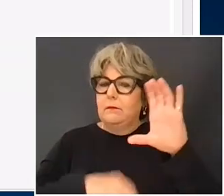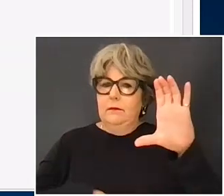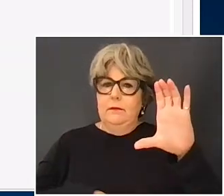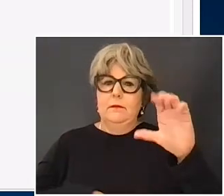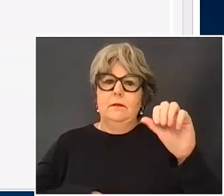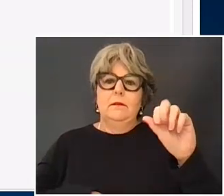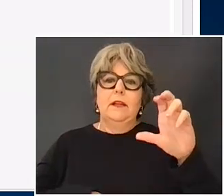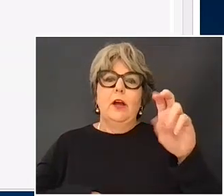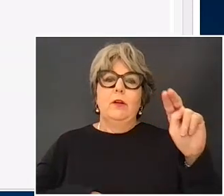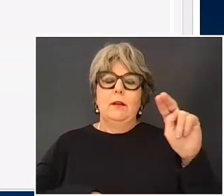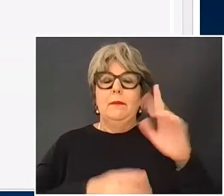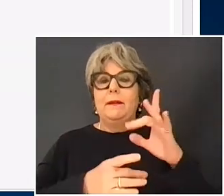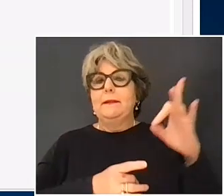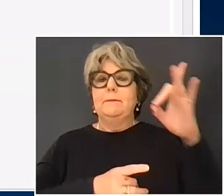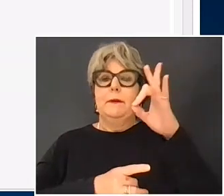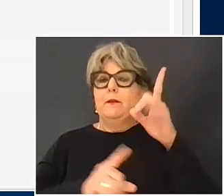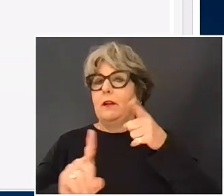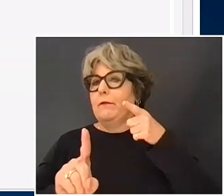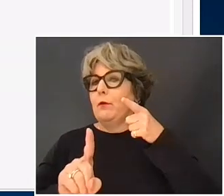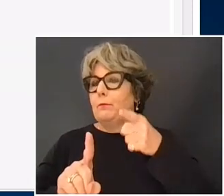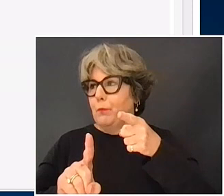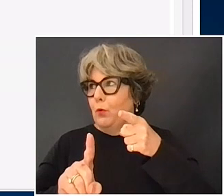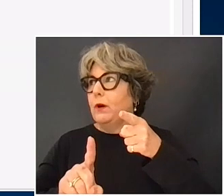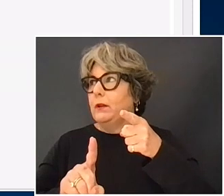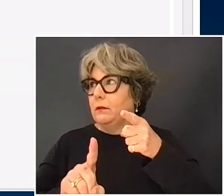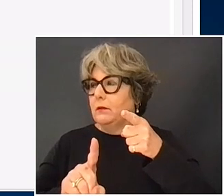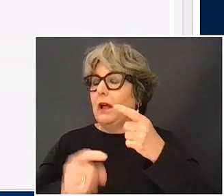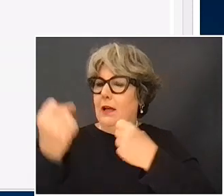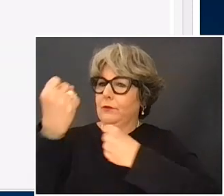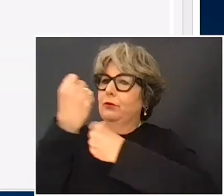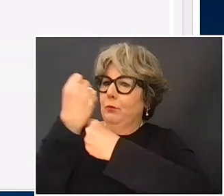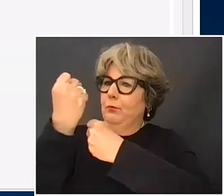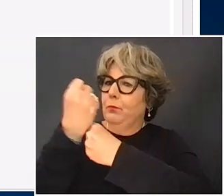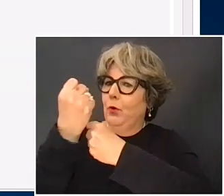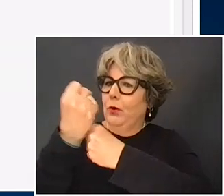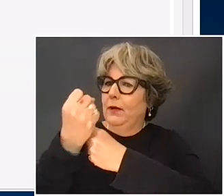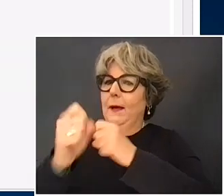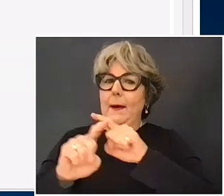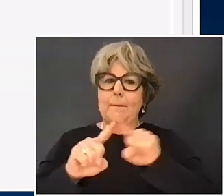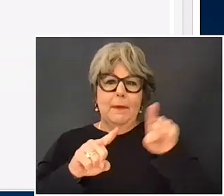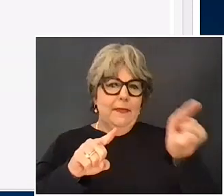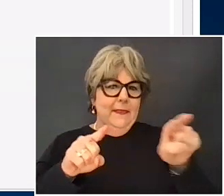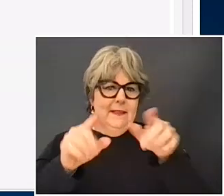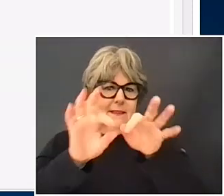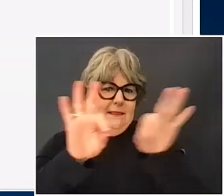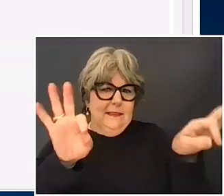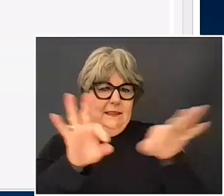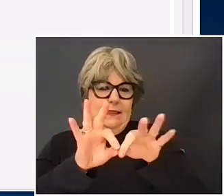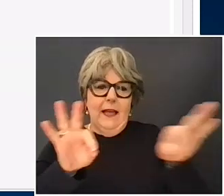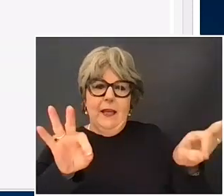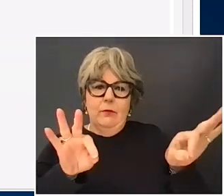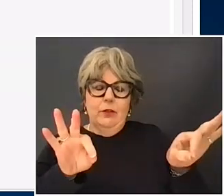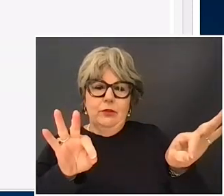spirit of what you're trying to do here and I think I support it. But I don't know that this language does what you're saying and I don't have a